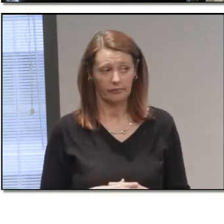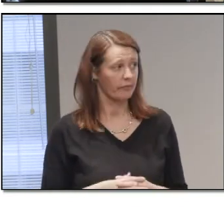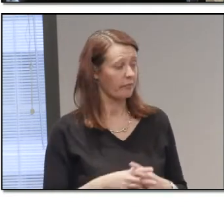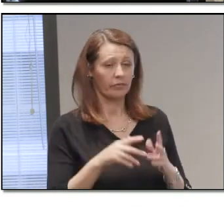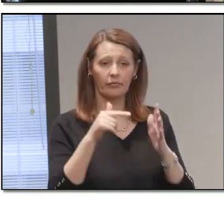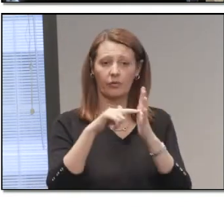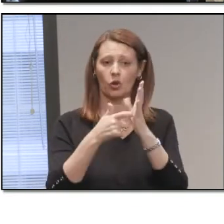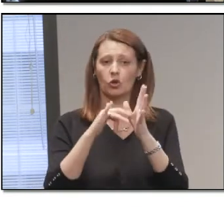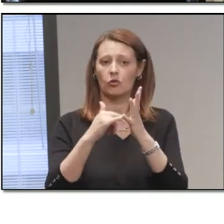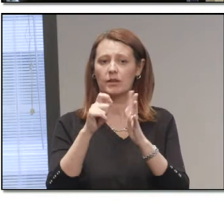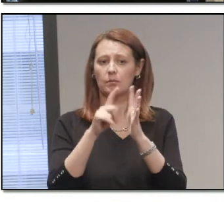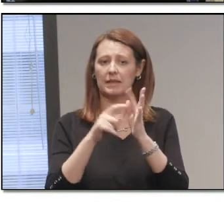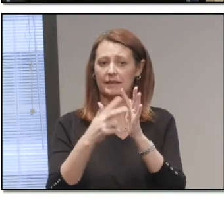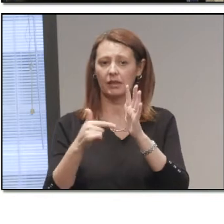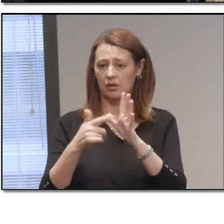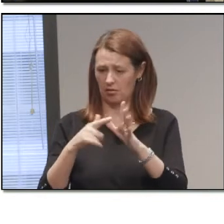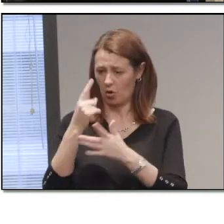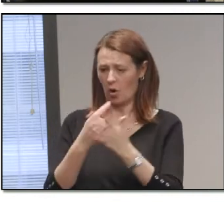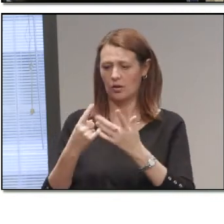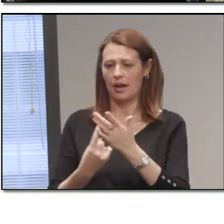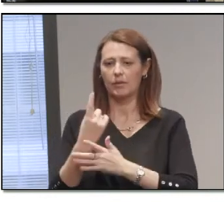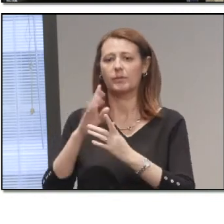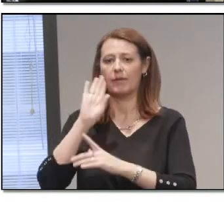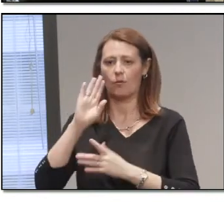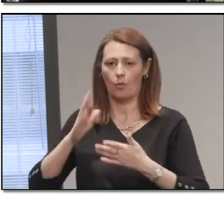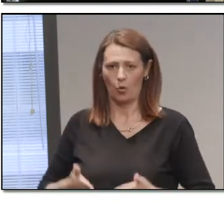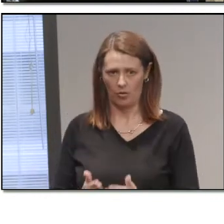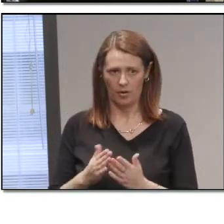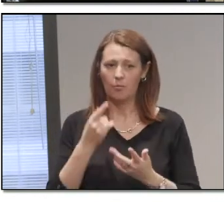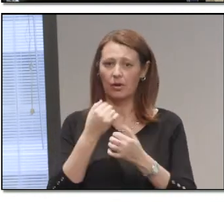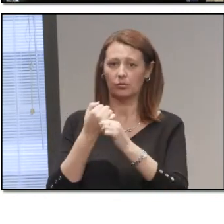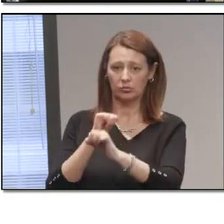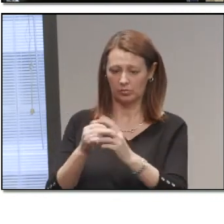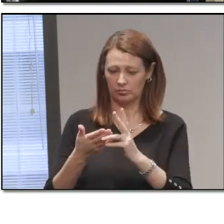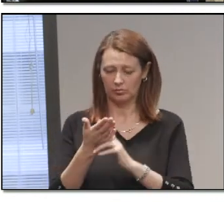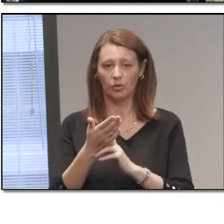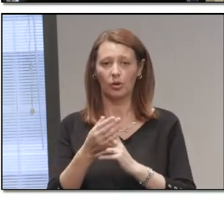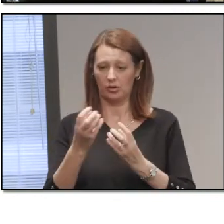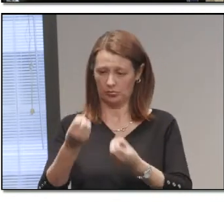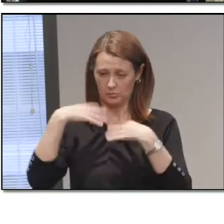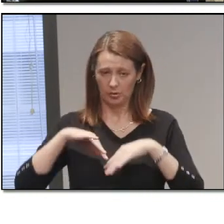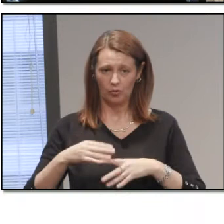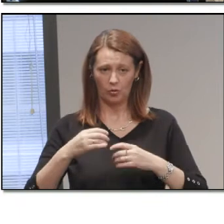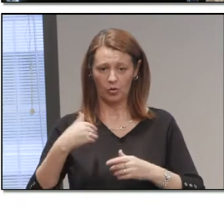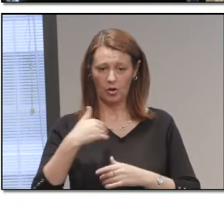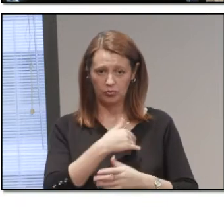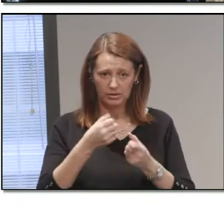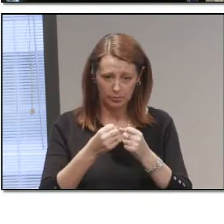pathway only occurs before birth, but exposures through breast milk, through the skin, inhalation,